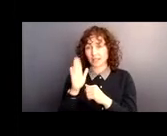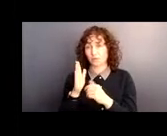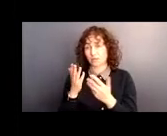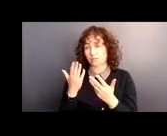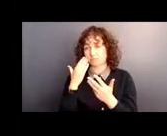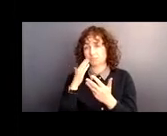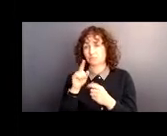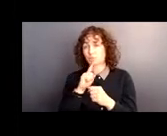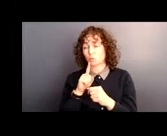and it helps a lot.